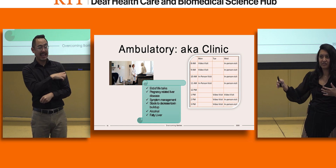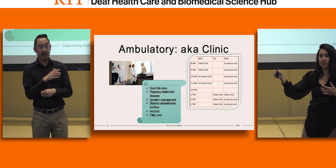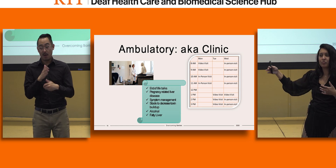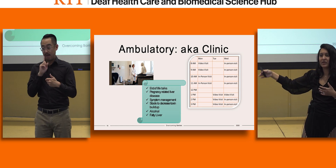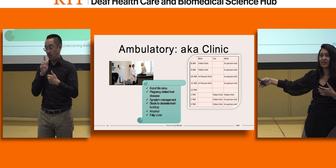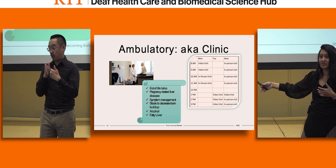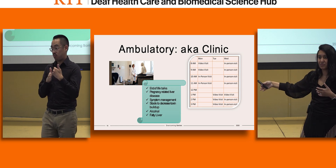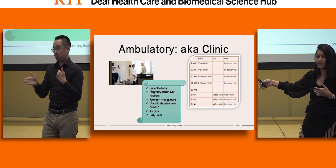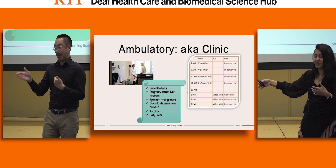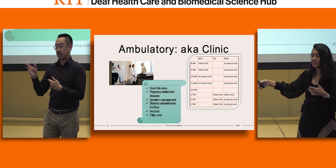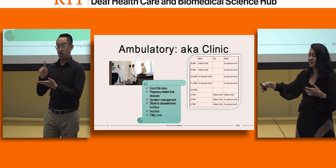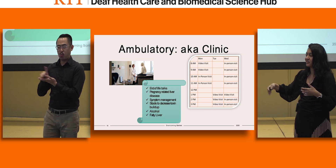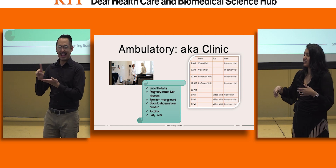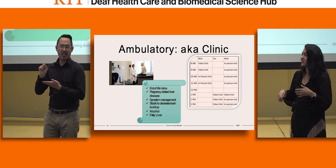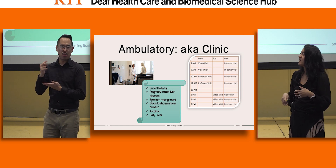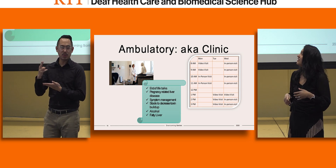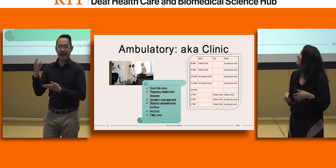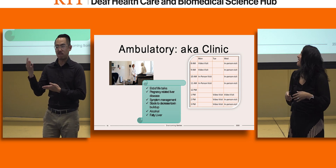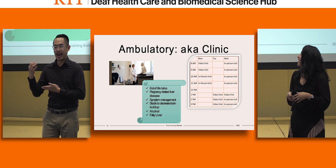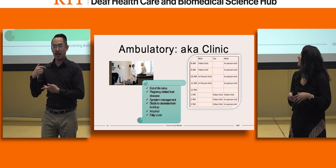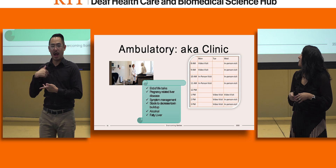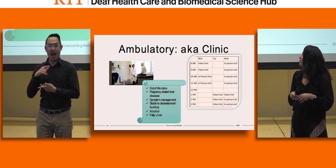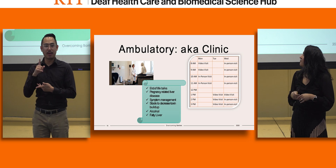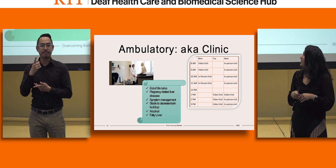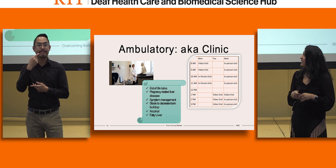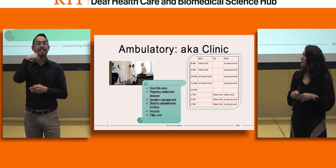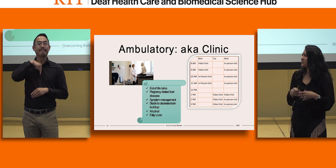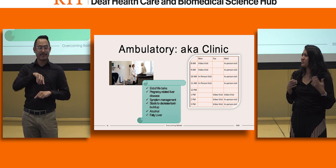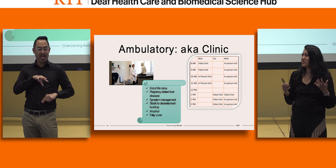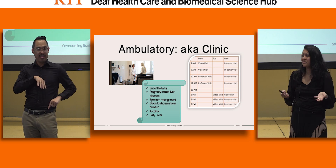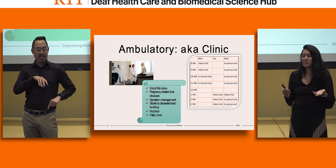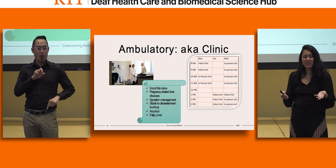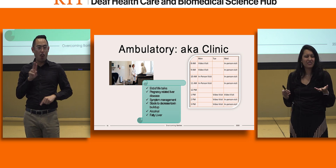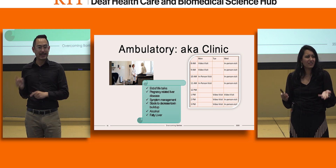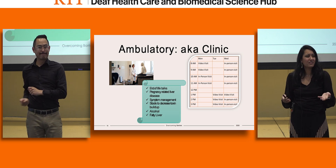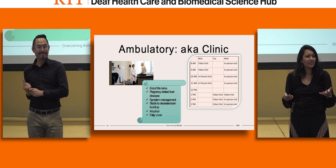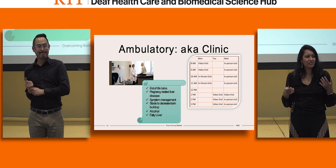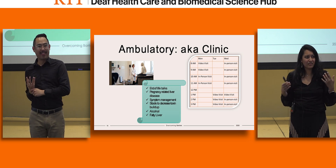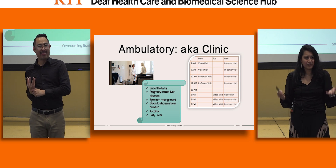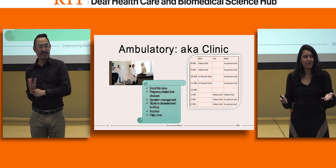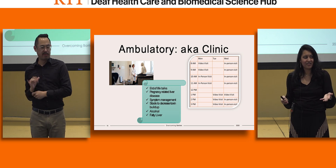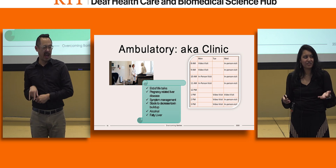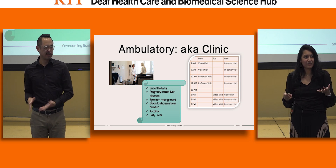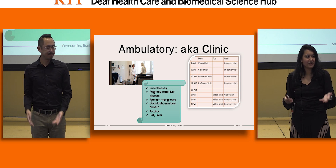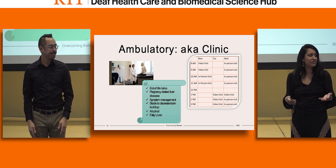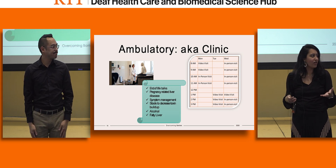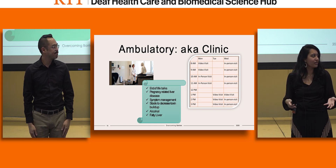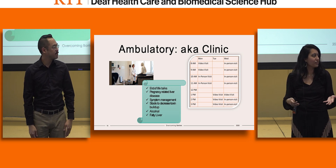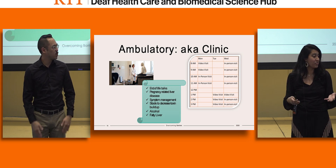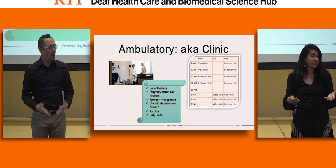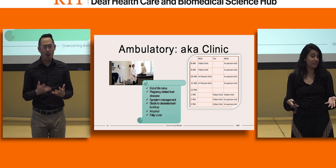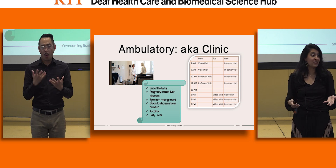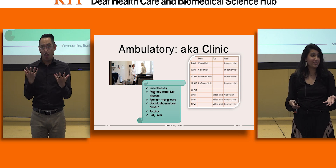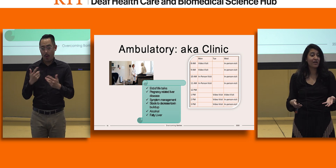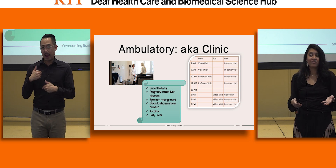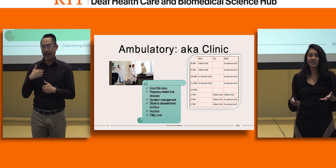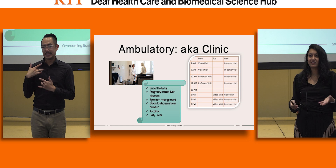is scoping and precepting clinic. And so, what are some of the things a liver doctor might talk to patients about